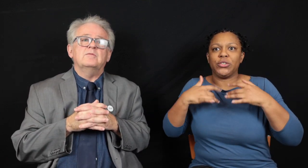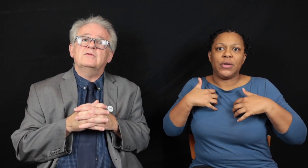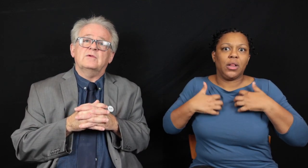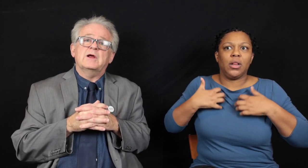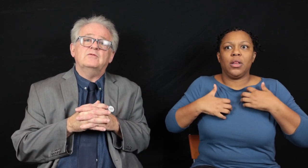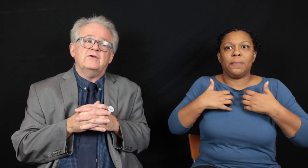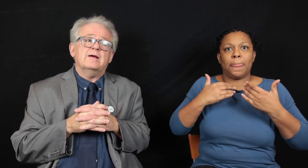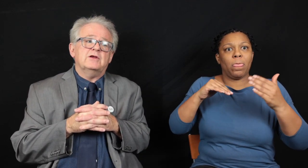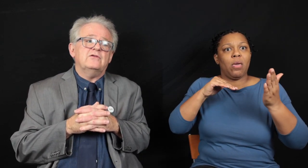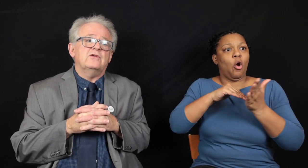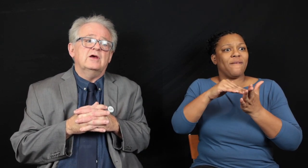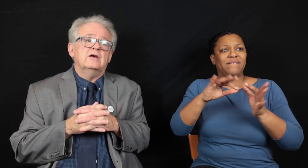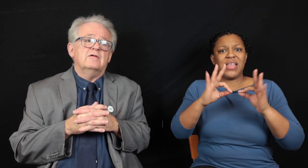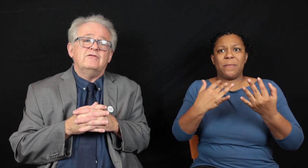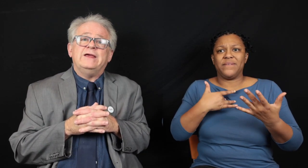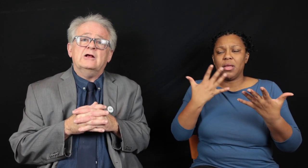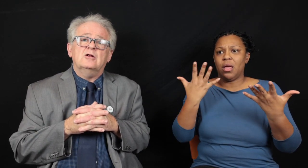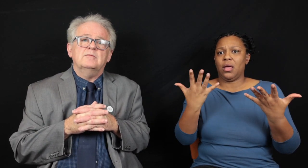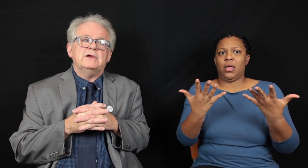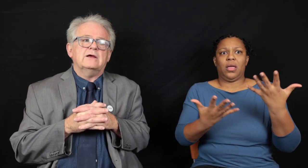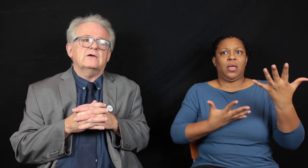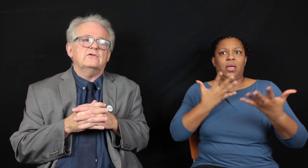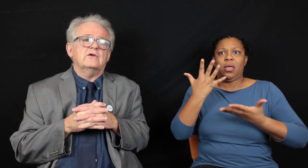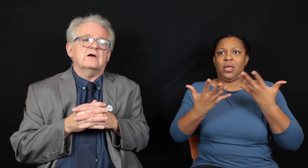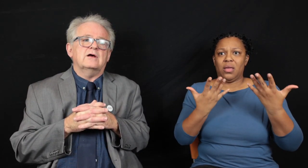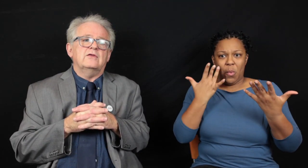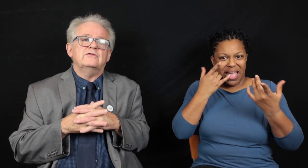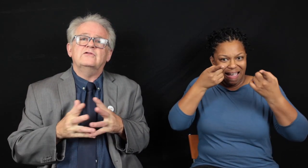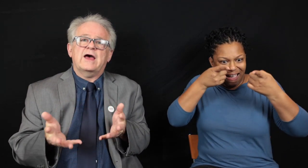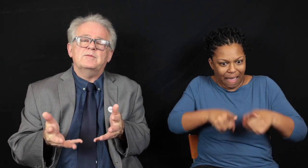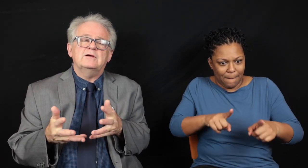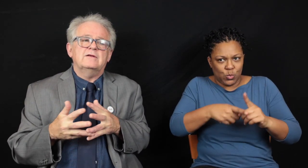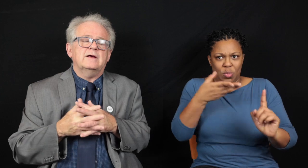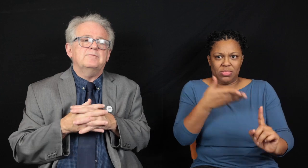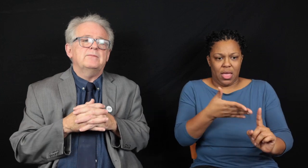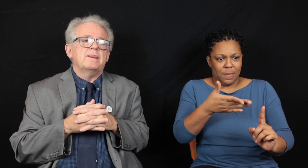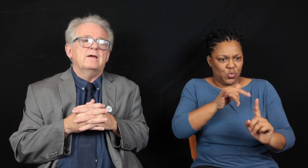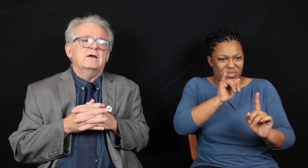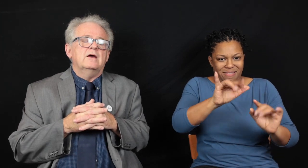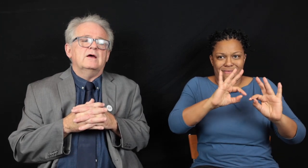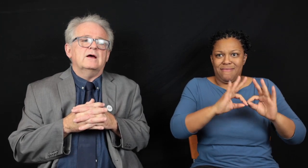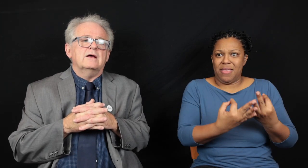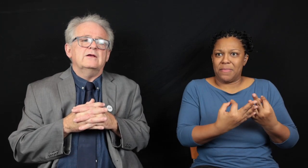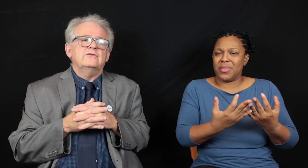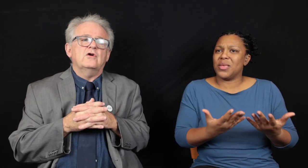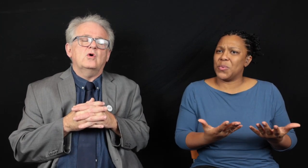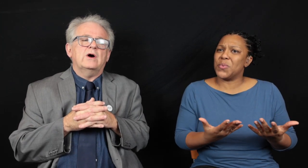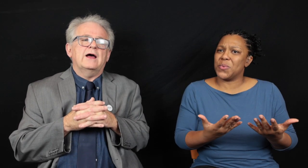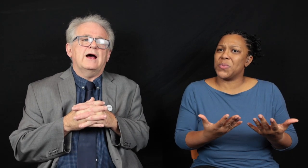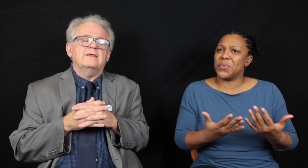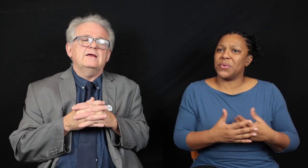sometimes families feel because this has happened to them.